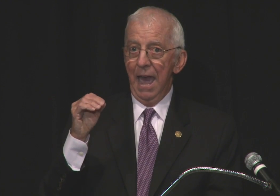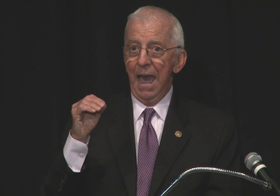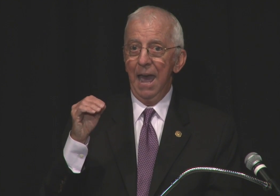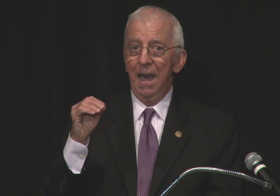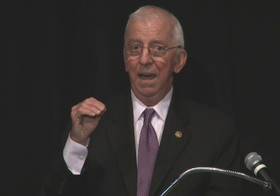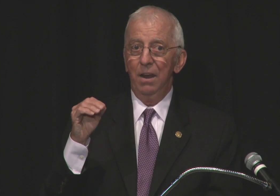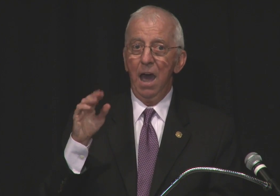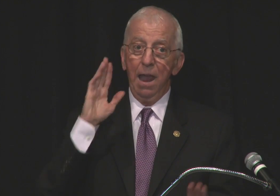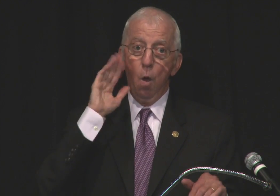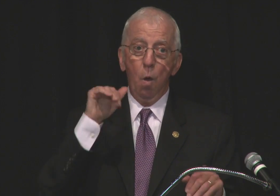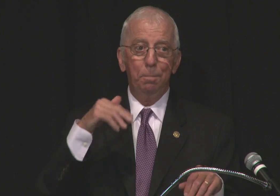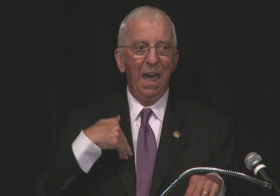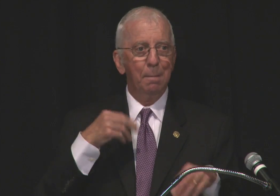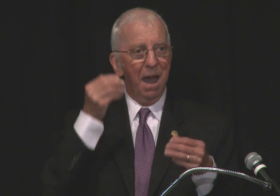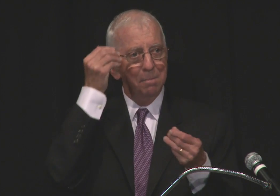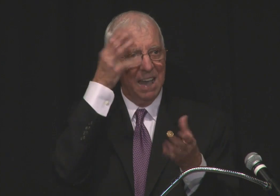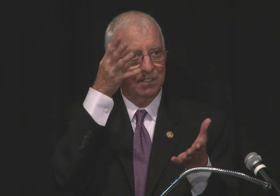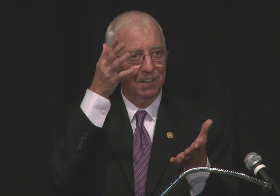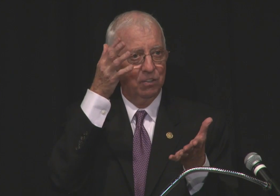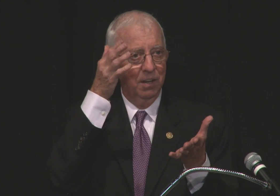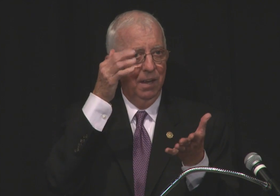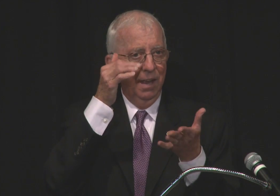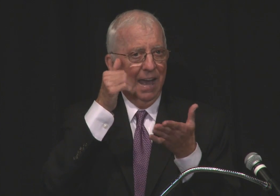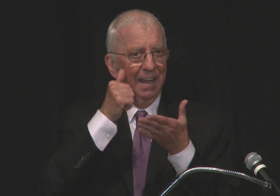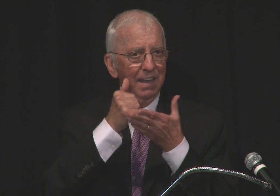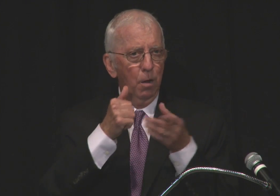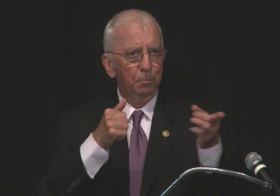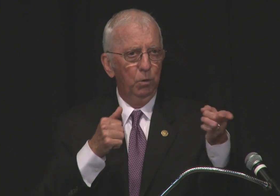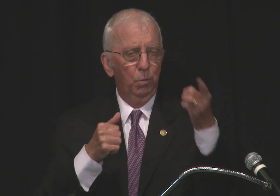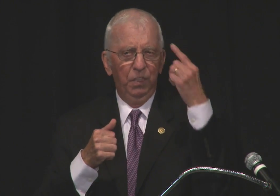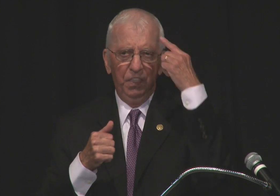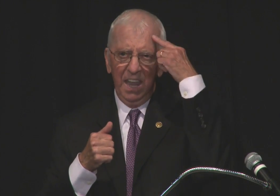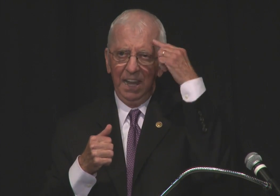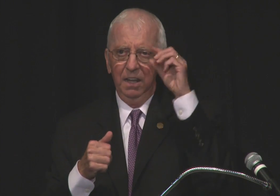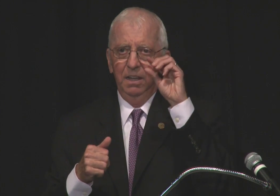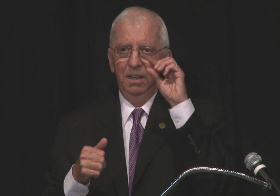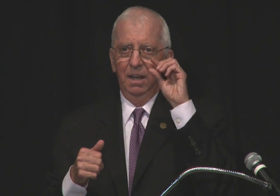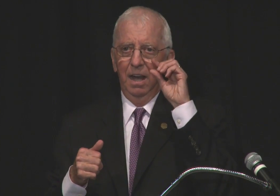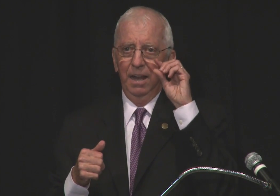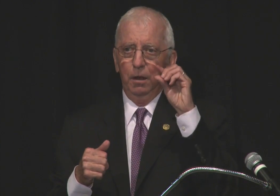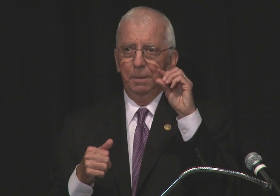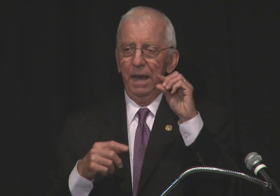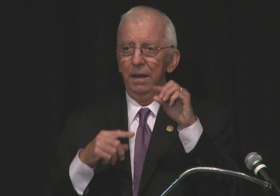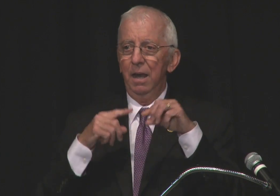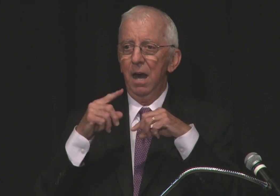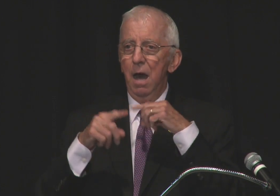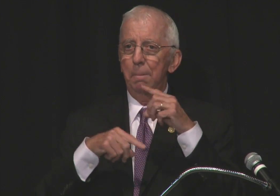And I hope that my message has helped you think a little bit